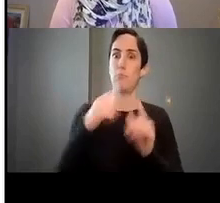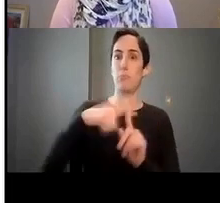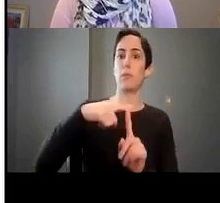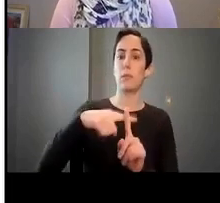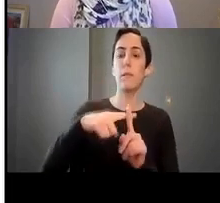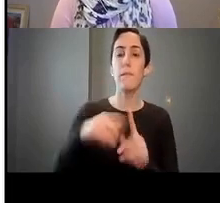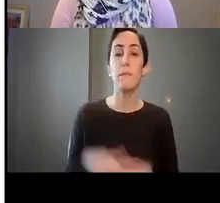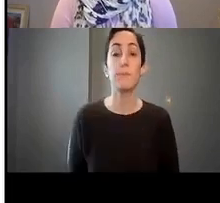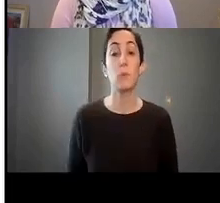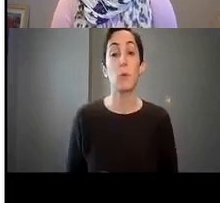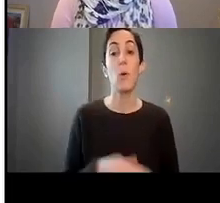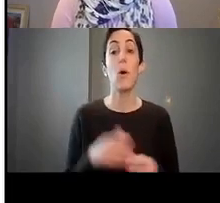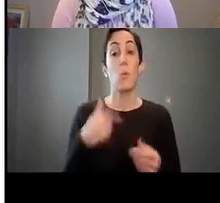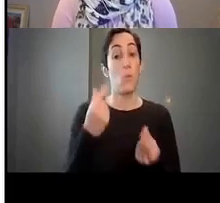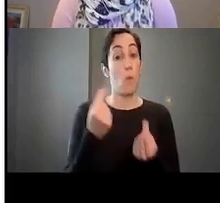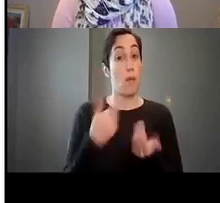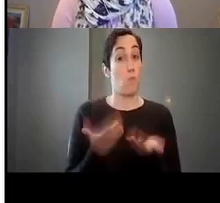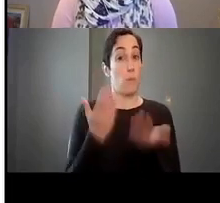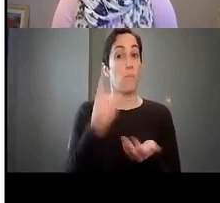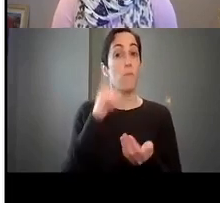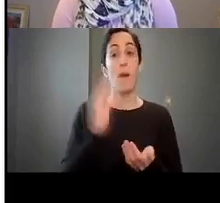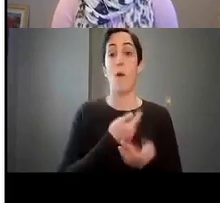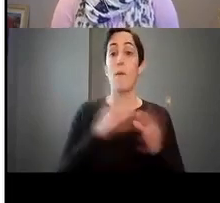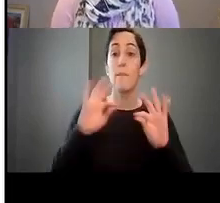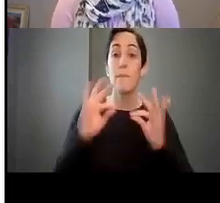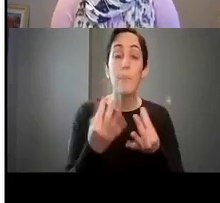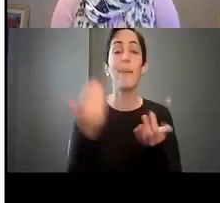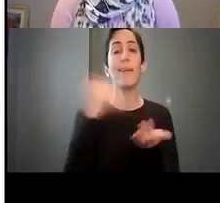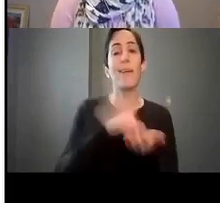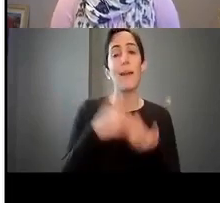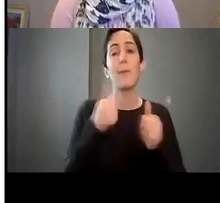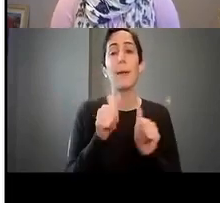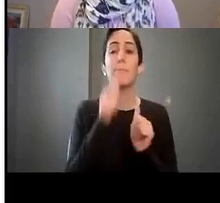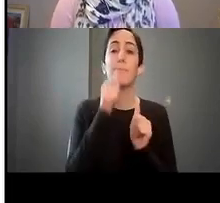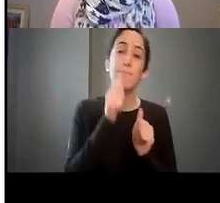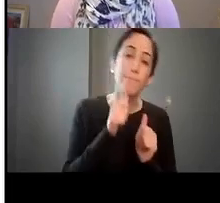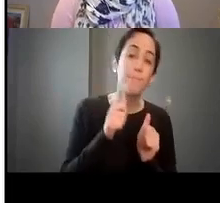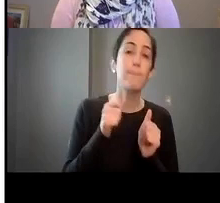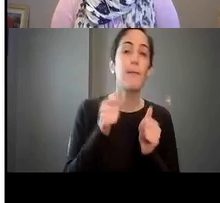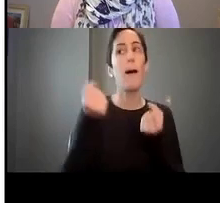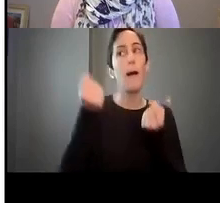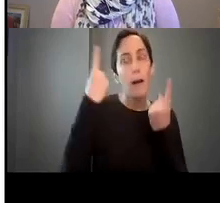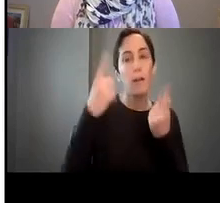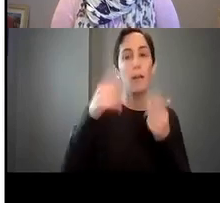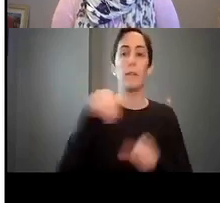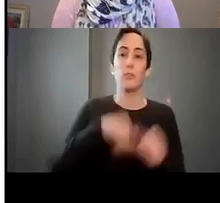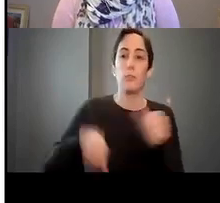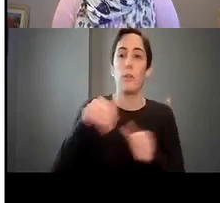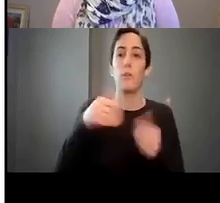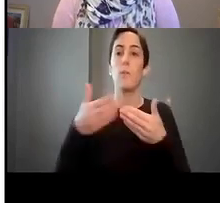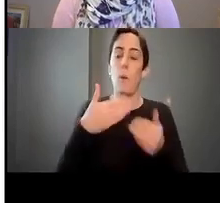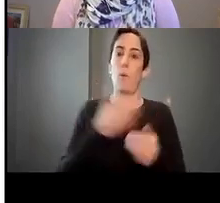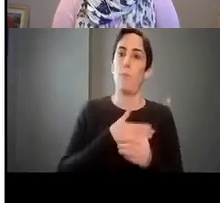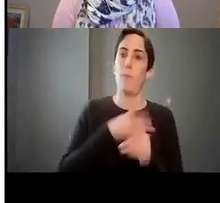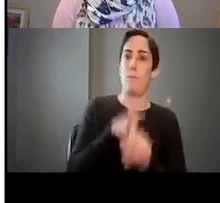is to have some grace around ourselves I'm going to recommend for our families in the other in the face of the kind of is to have some grace around ourselves difference that we had before and that in the other in the face of the kind of will probably difference that we had before and that